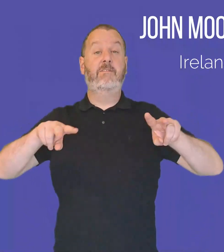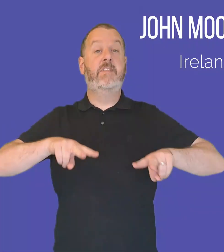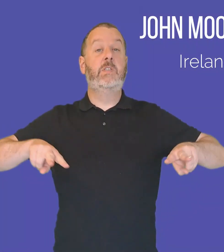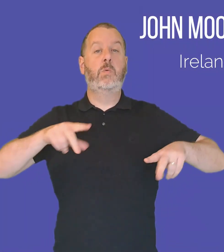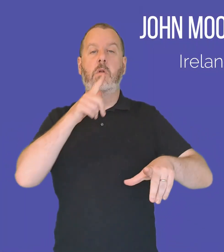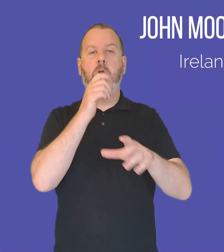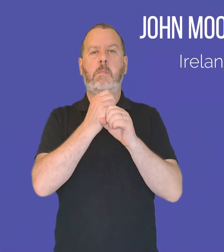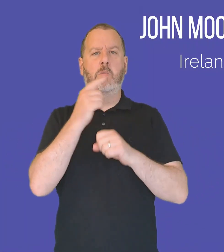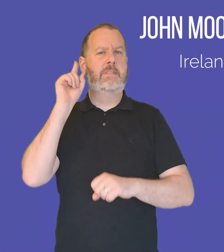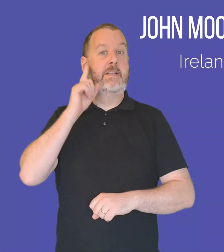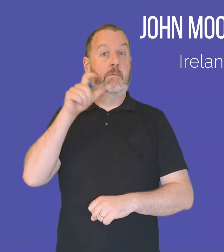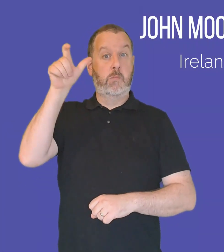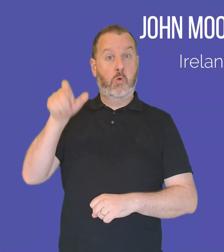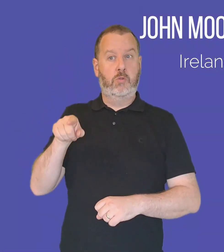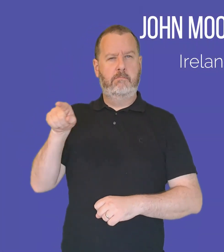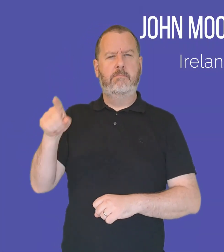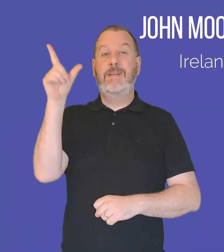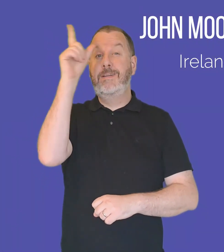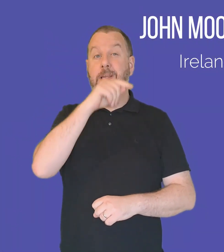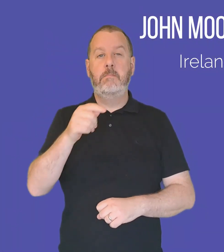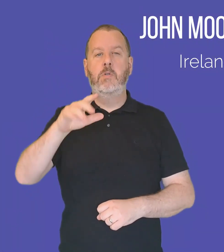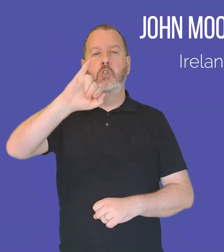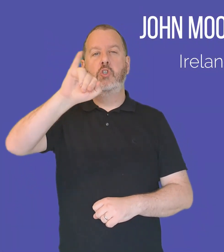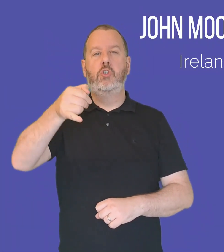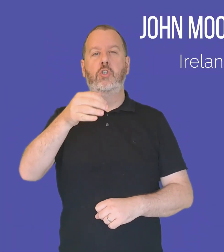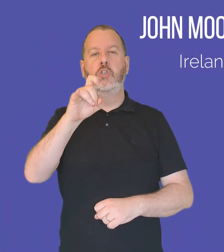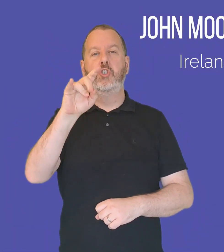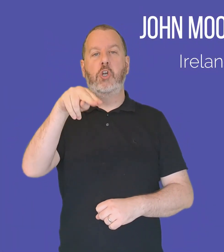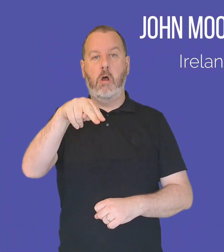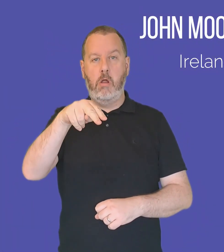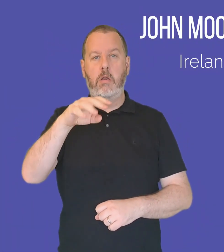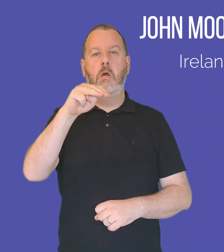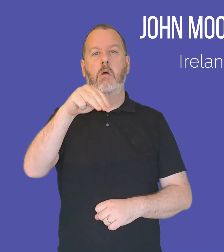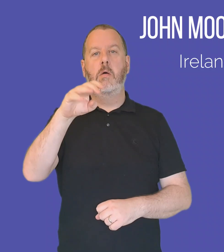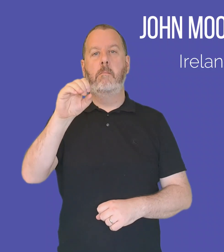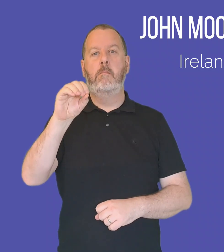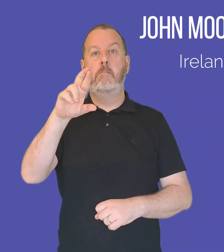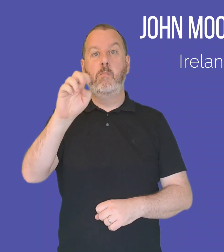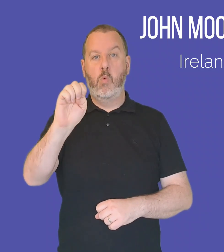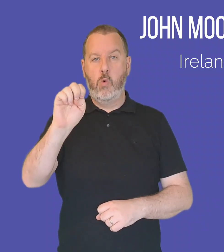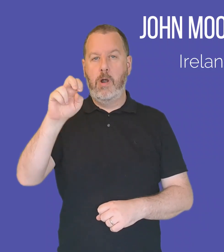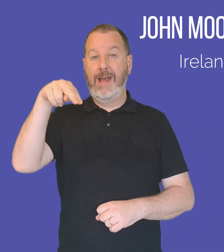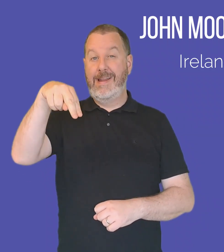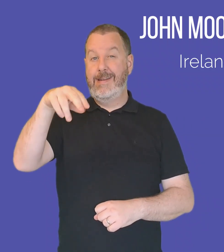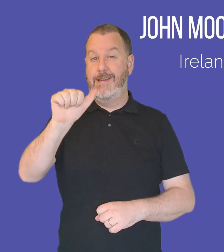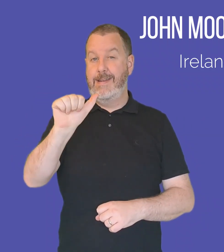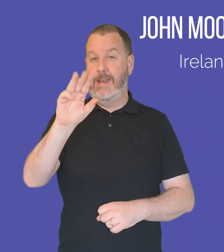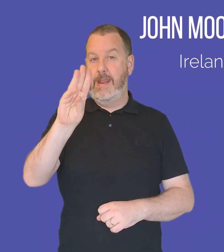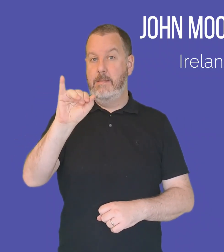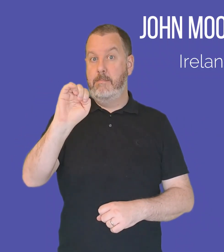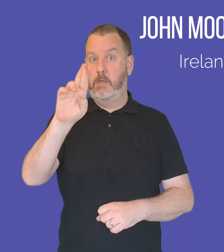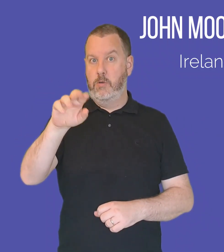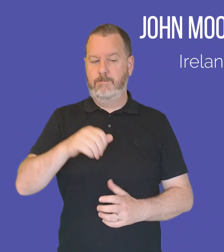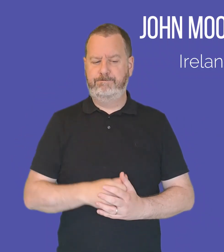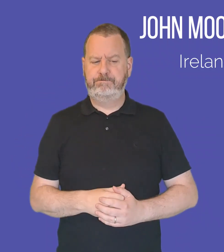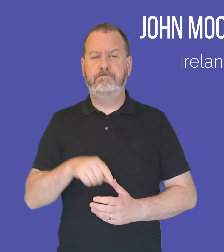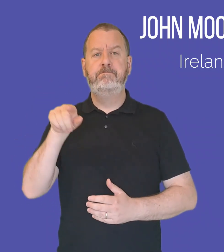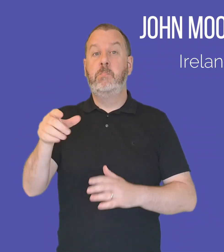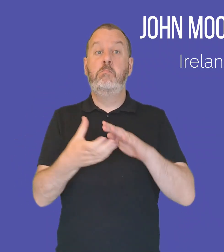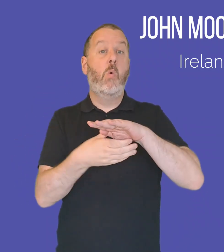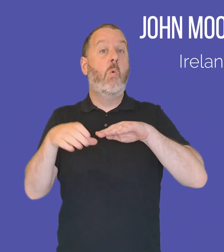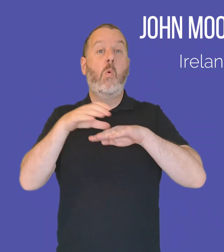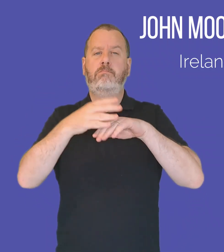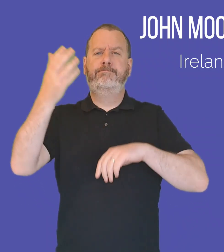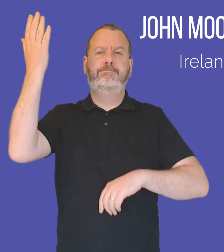THis video will look at the life of a man named John Moore Napier.